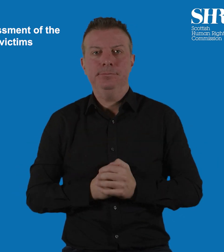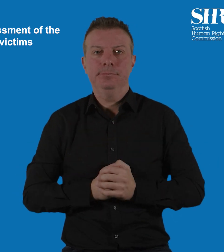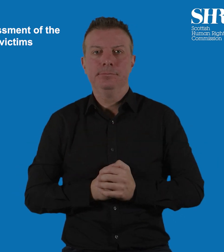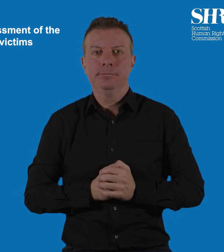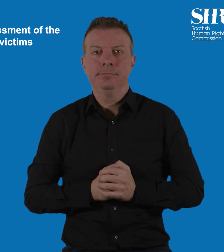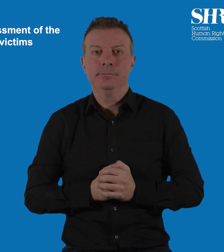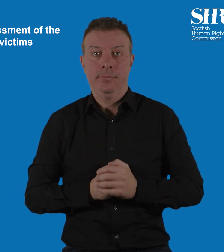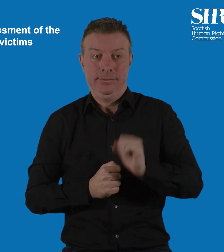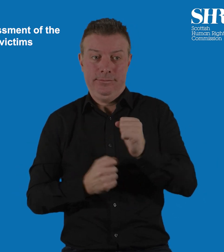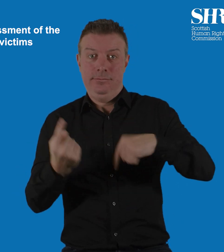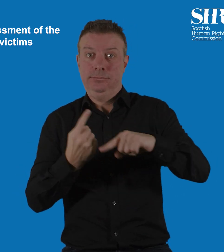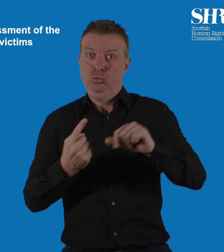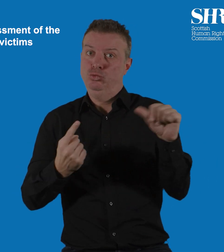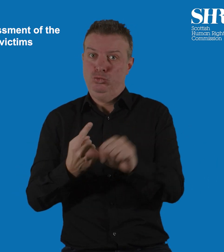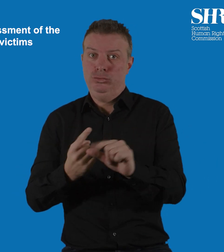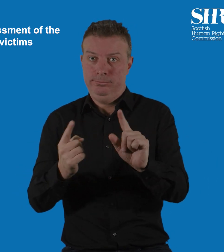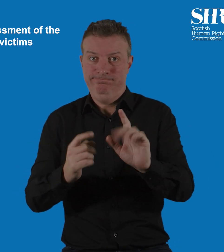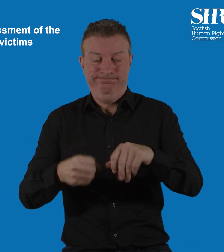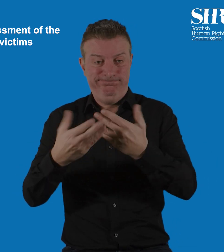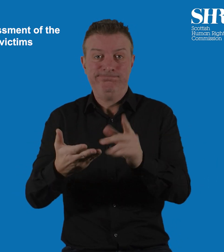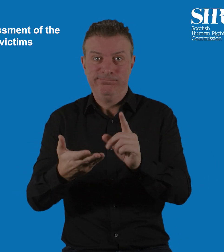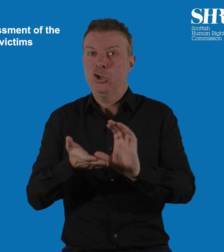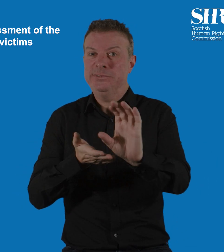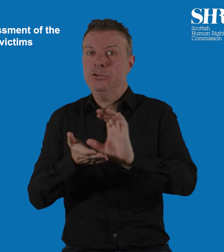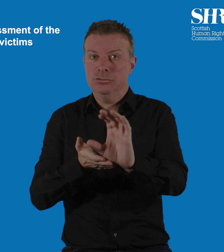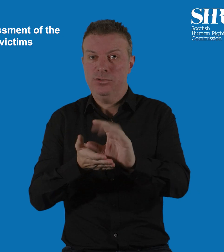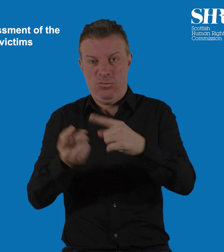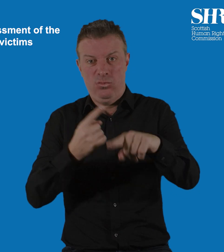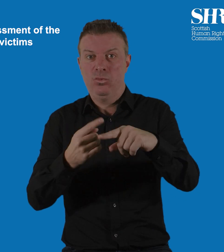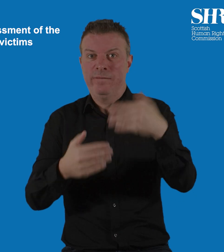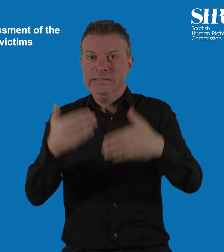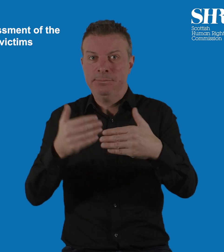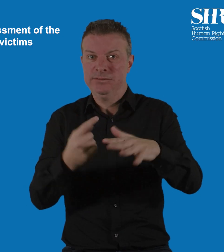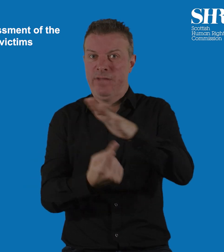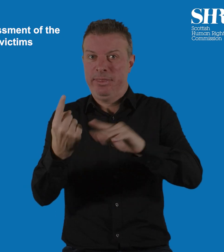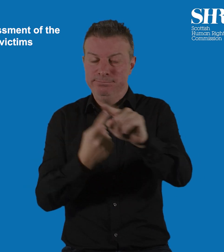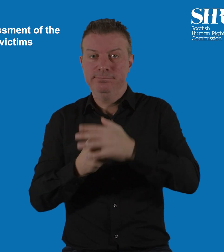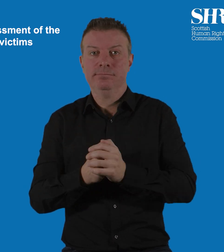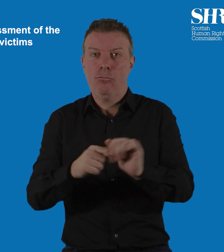The State should deliver: • Compensation for victims and families.